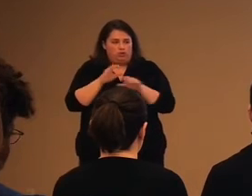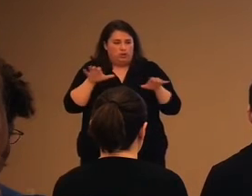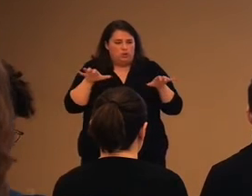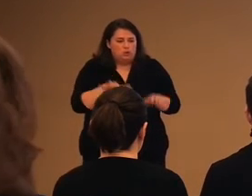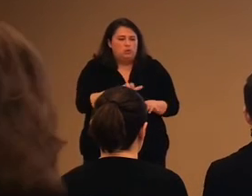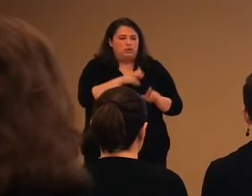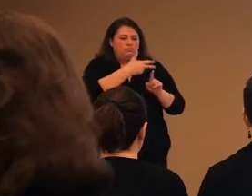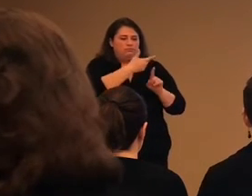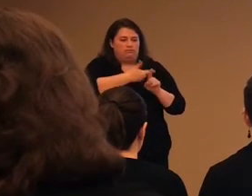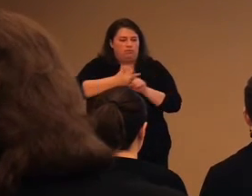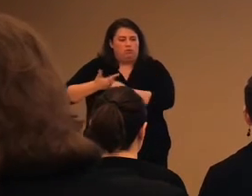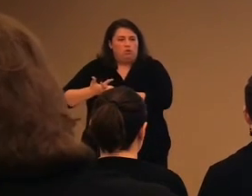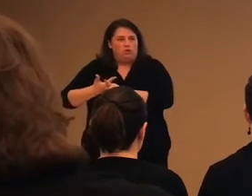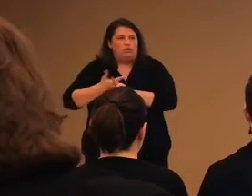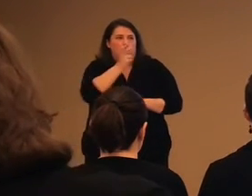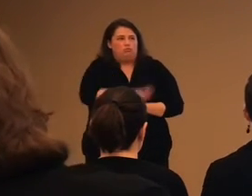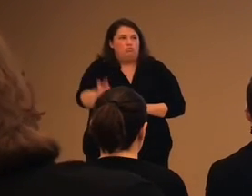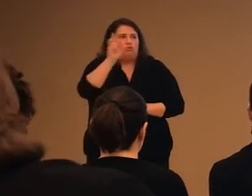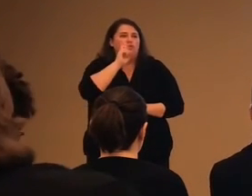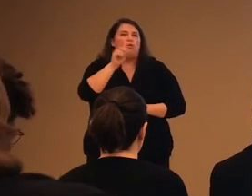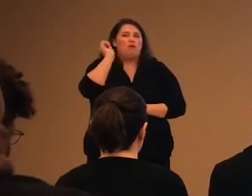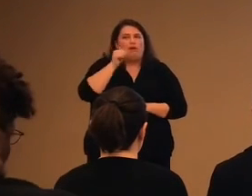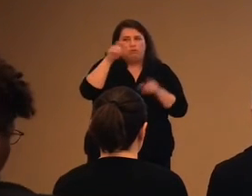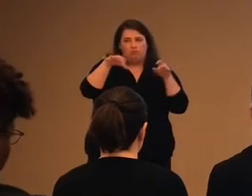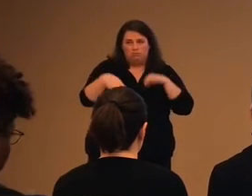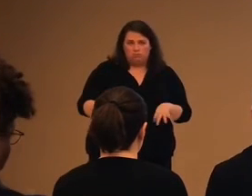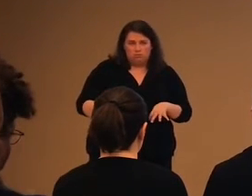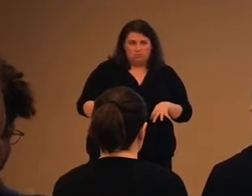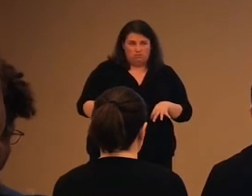it took us a while to and a half years to